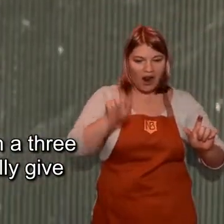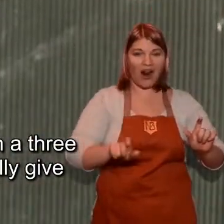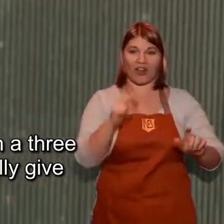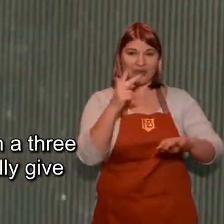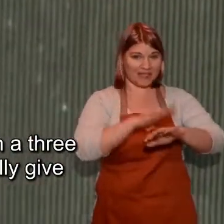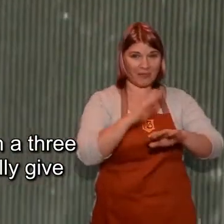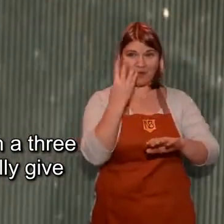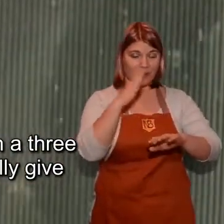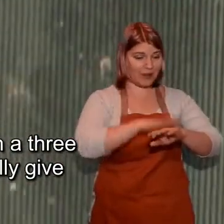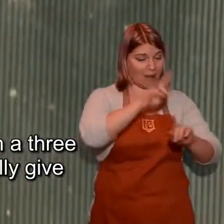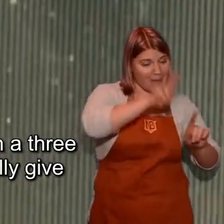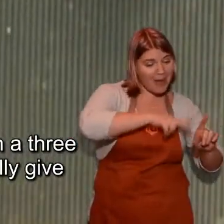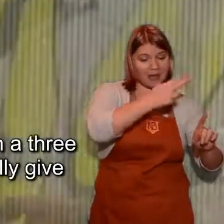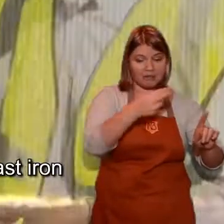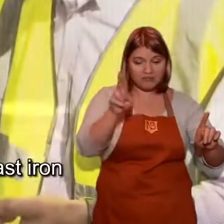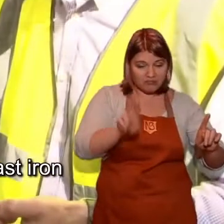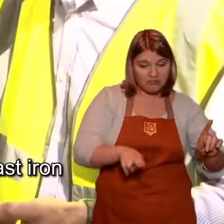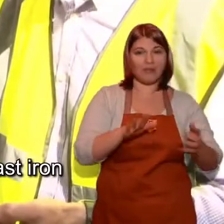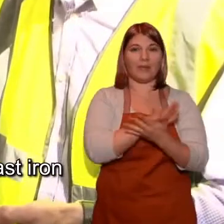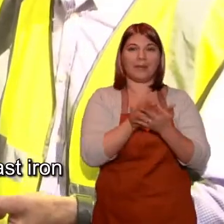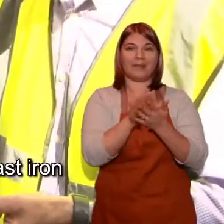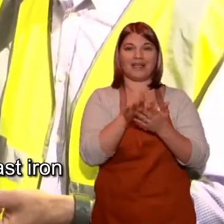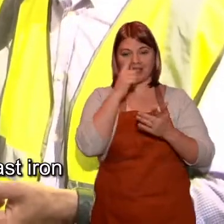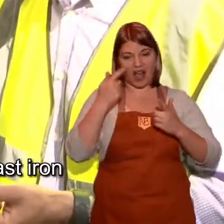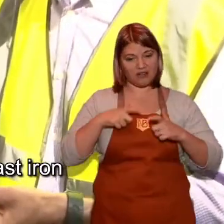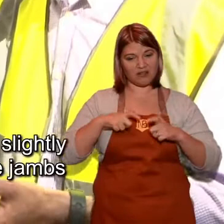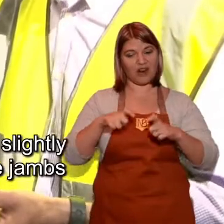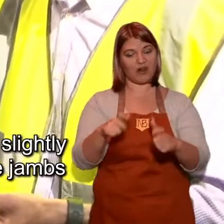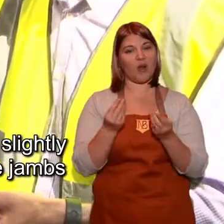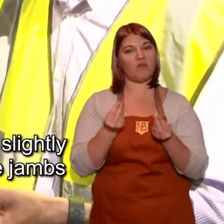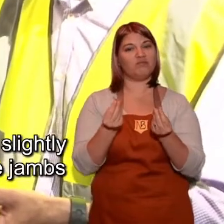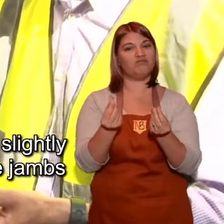To really give some longevity back into the cast iron etc.